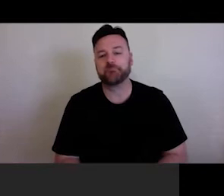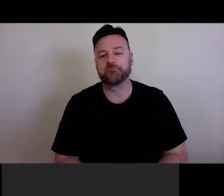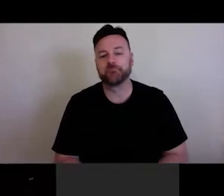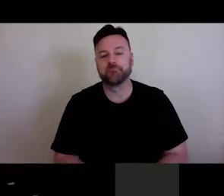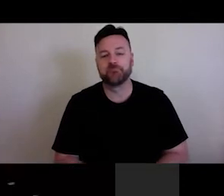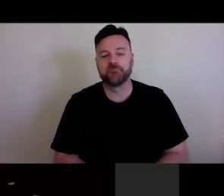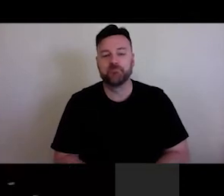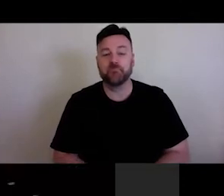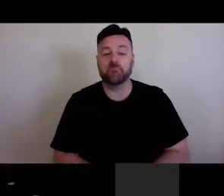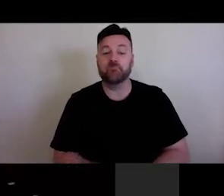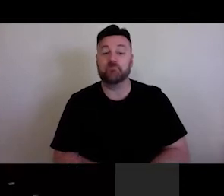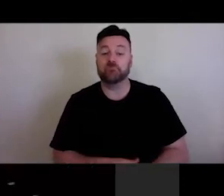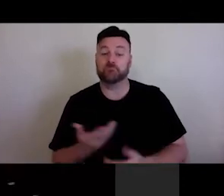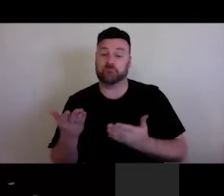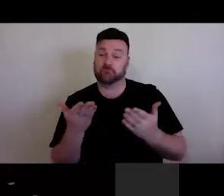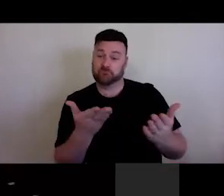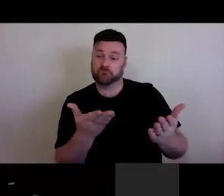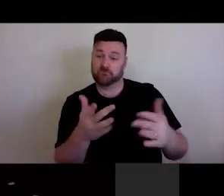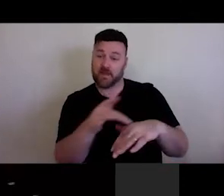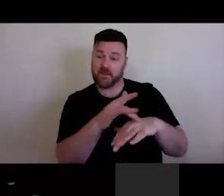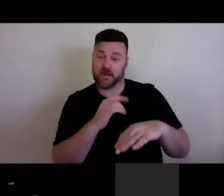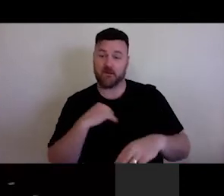this image as well of the Matt Dan before I forget. This is the theatre